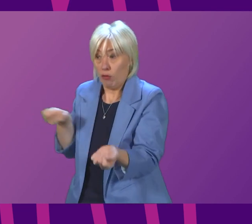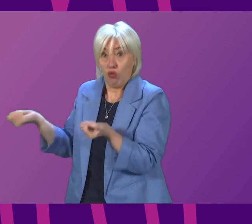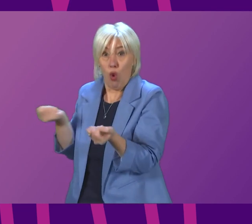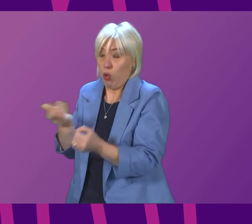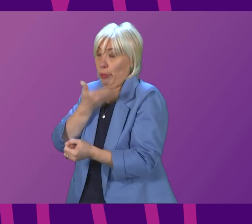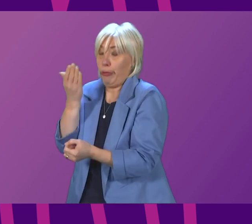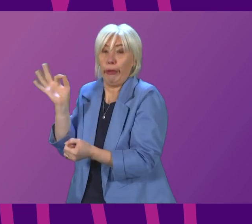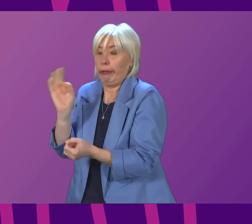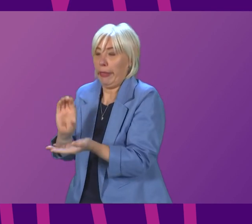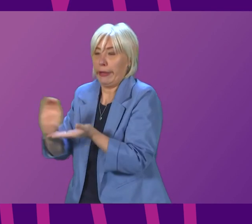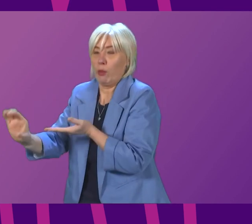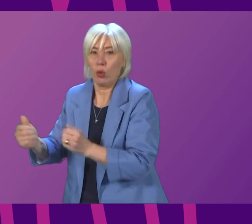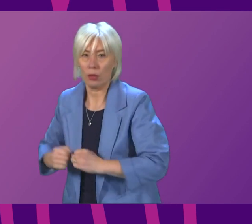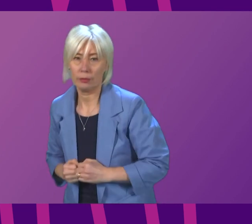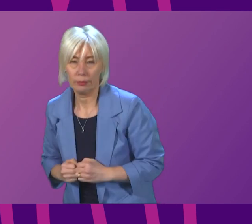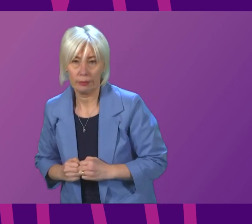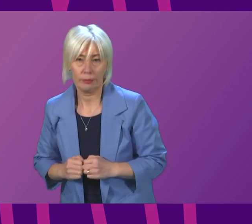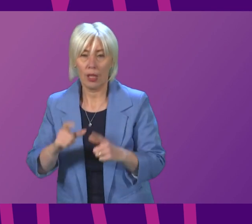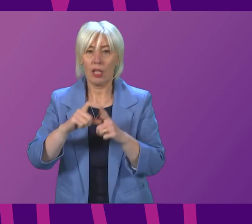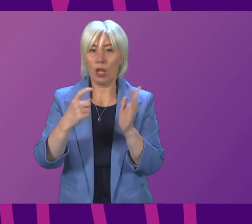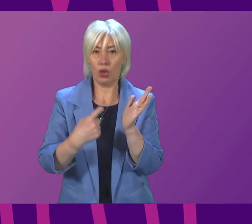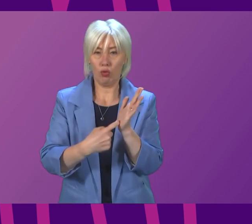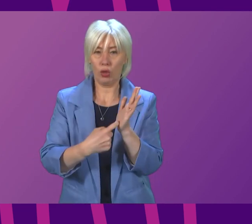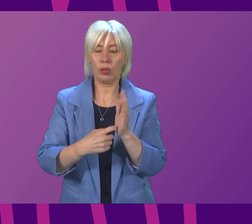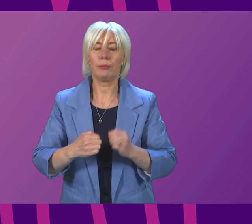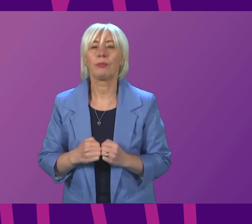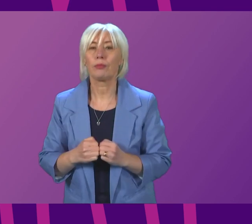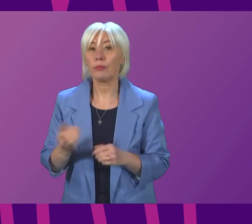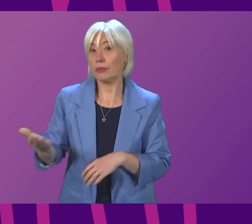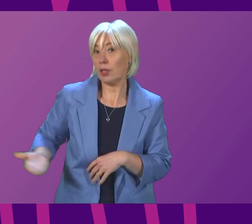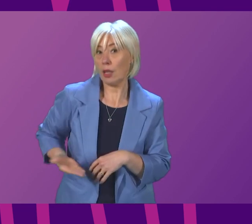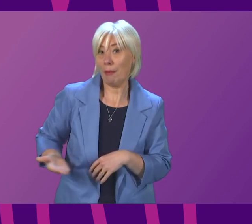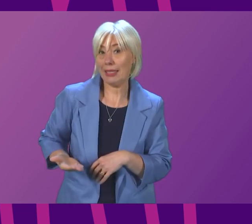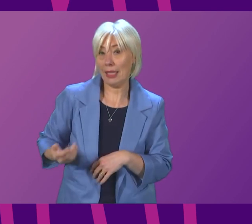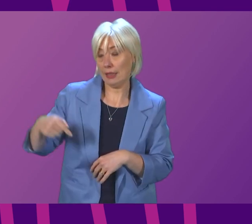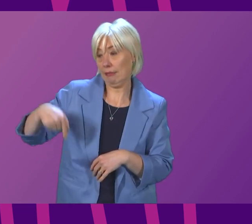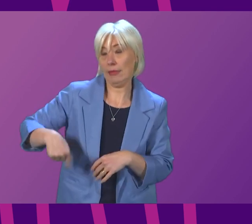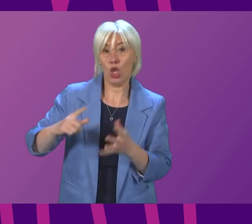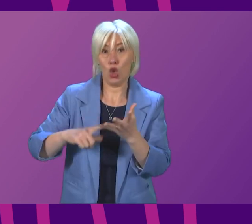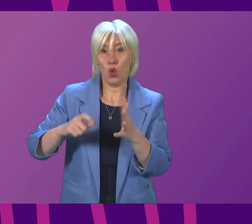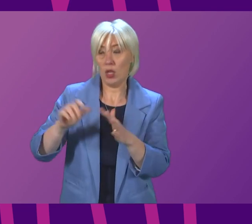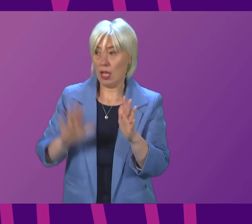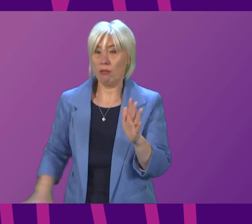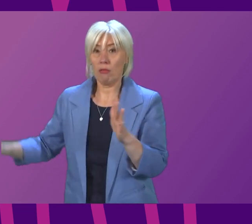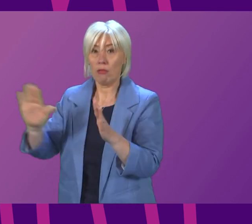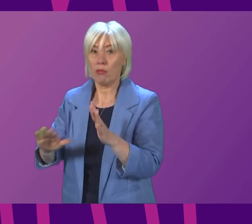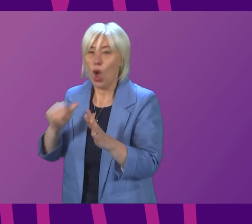Businesses in other parts of the United Kingdom were not shut down in the same way that they